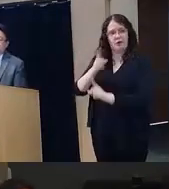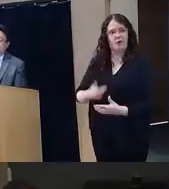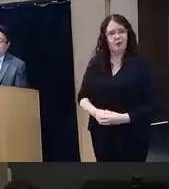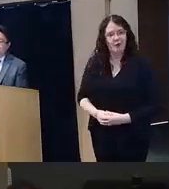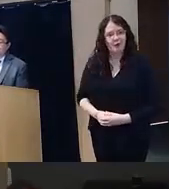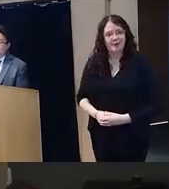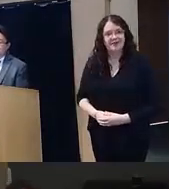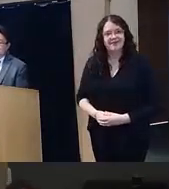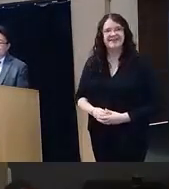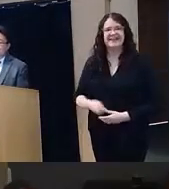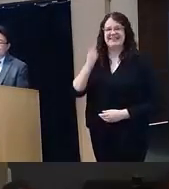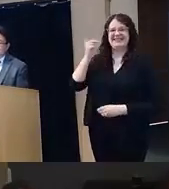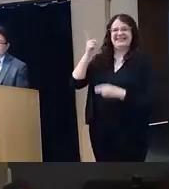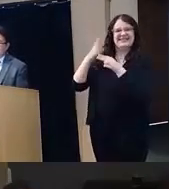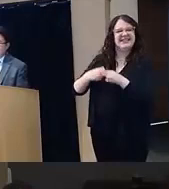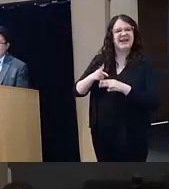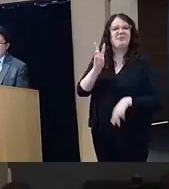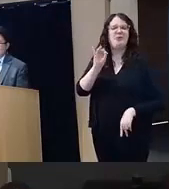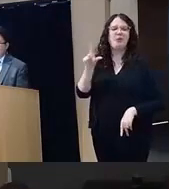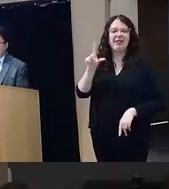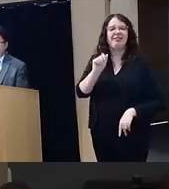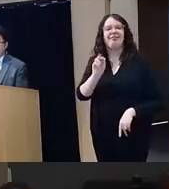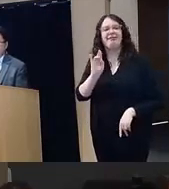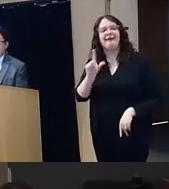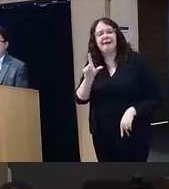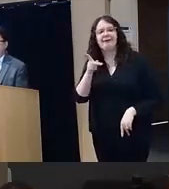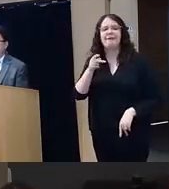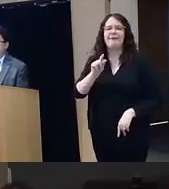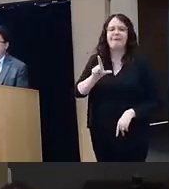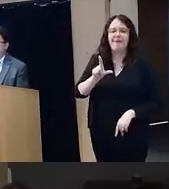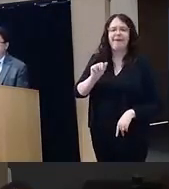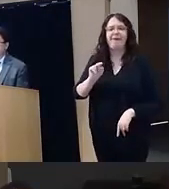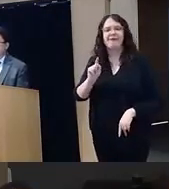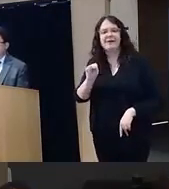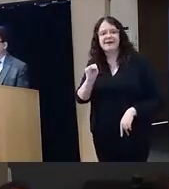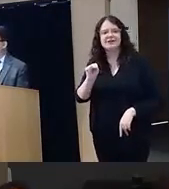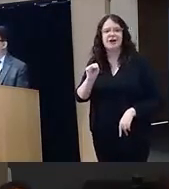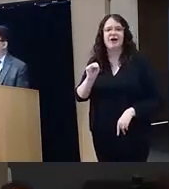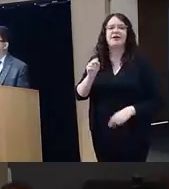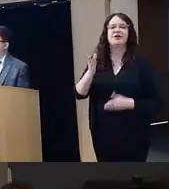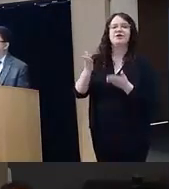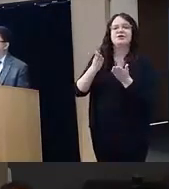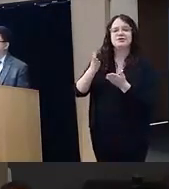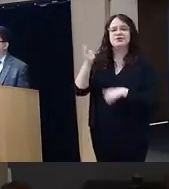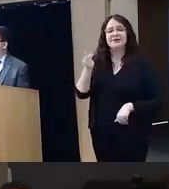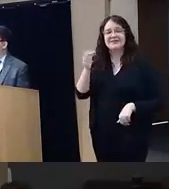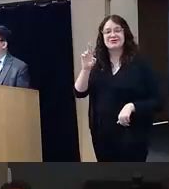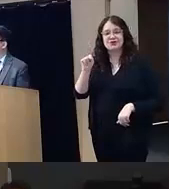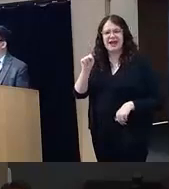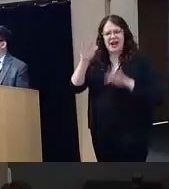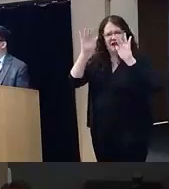you know Anton Steve Silverstein and all these new grants uh pulled in that led us to hit the